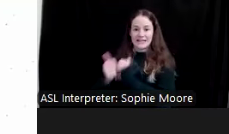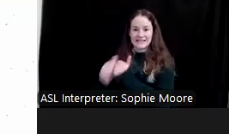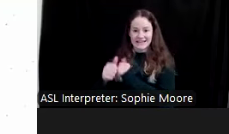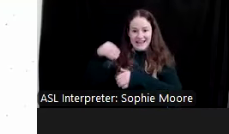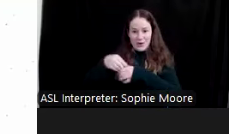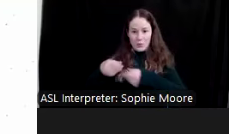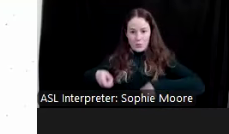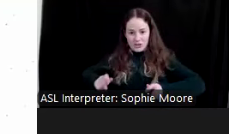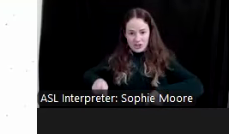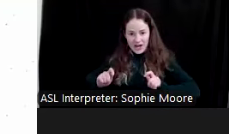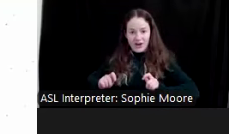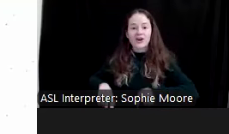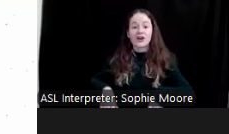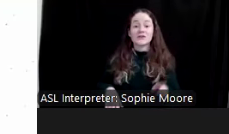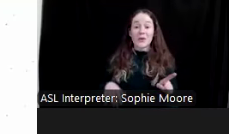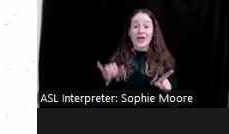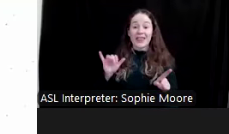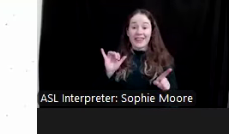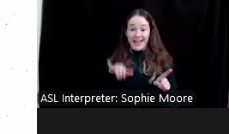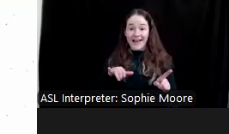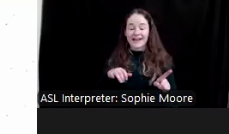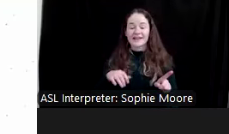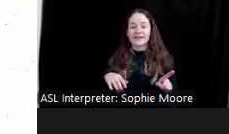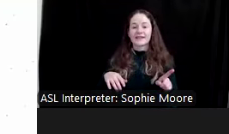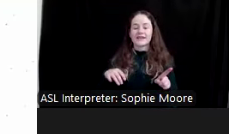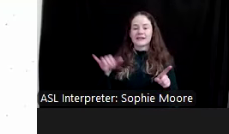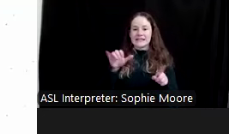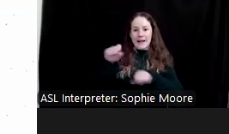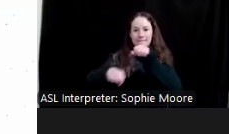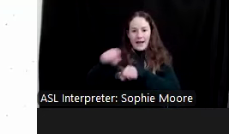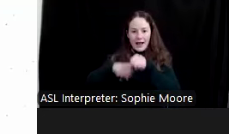like riding a bicycle. if he were in a different chair where his legs were tucked underneath him and he's pushing.